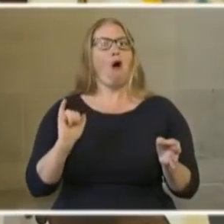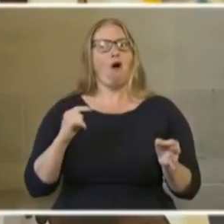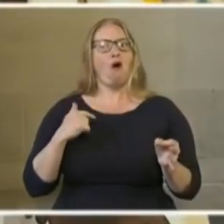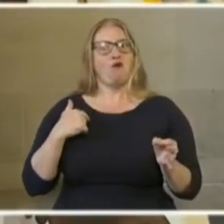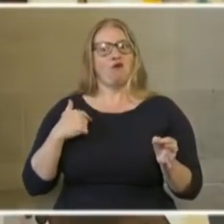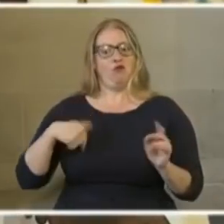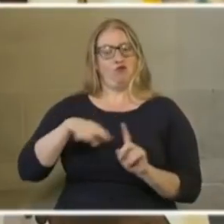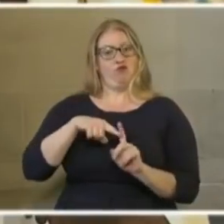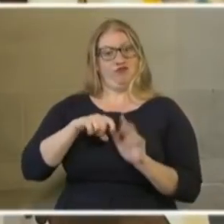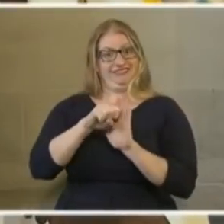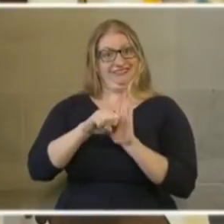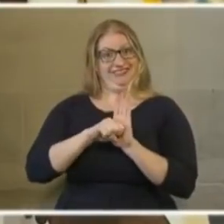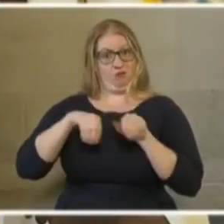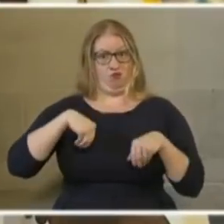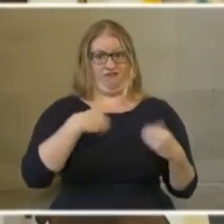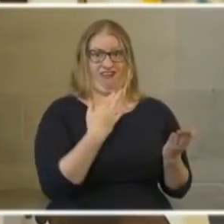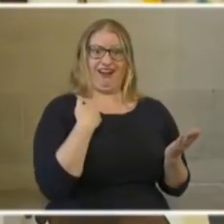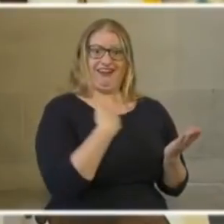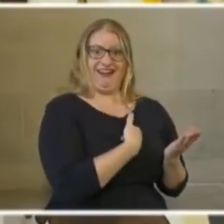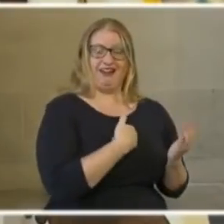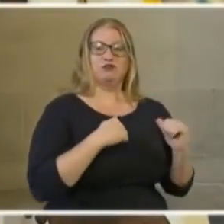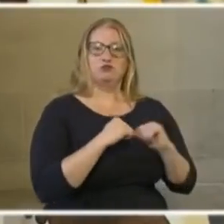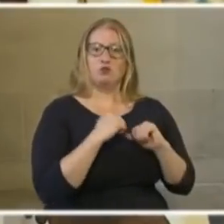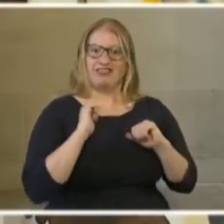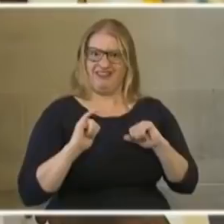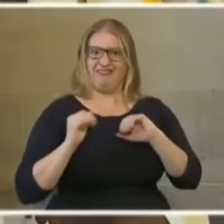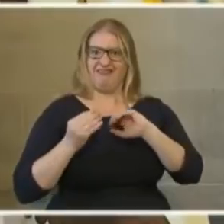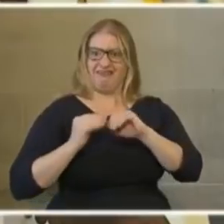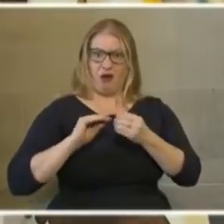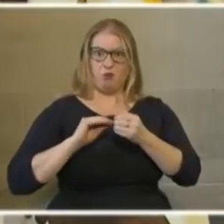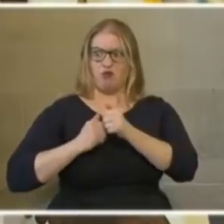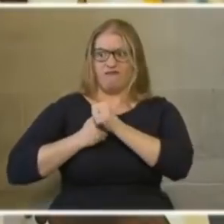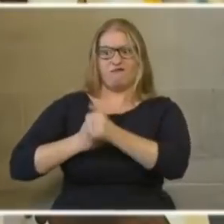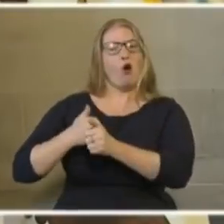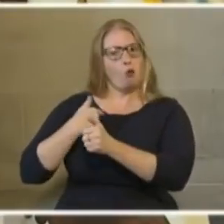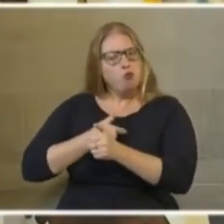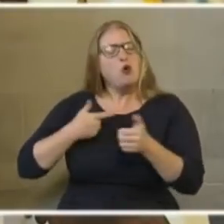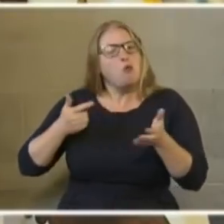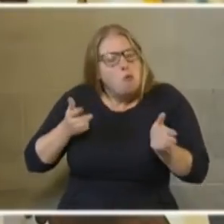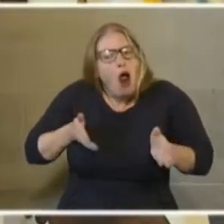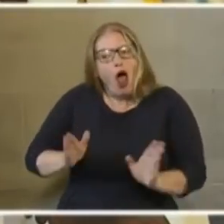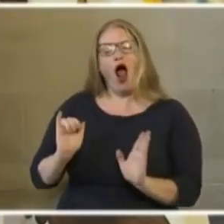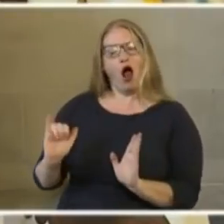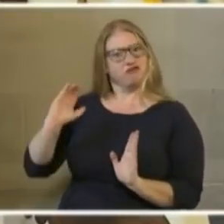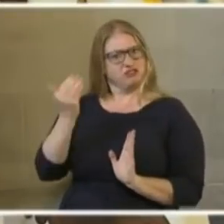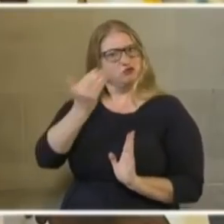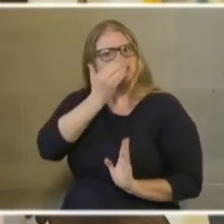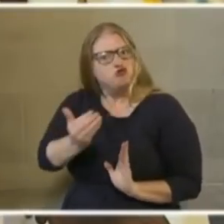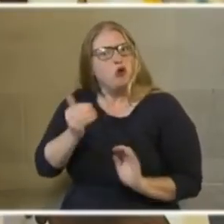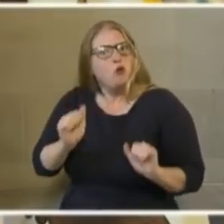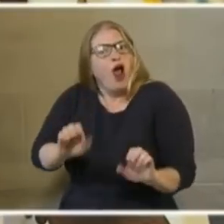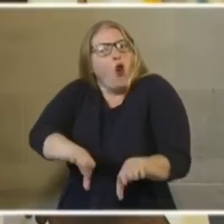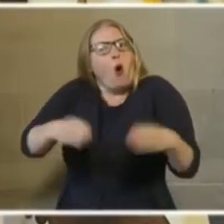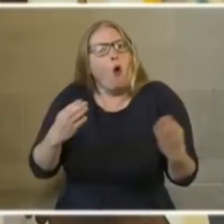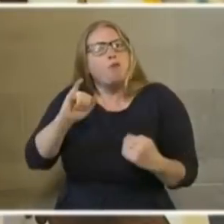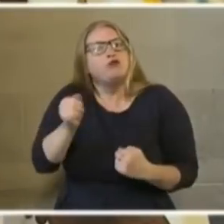HOSPITALIZATIONS AND OTHER INFORMATION TO MAKE DECISIONS SO WE MOVED UP OUR TIMELINE ONCE THE STATE PROVIDED US WITH